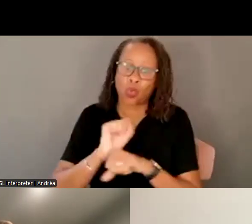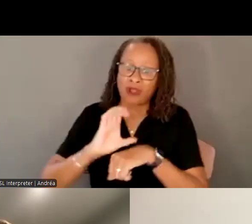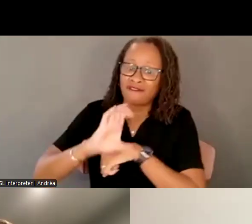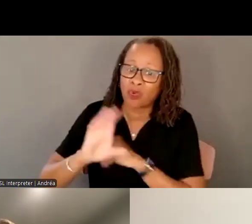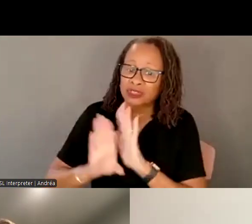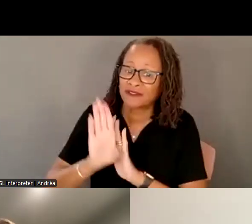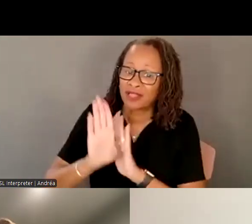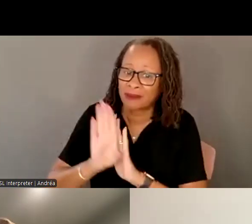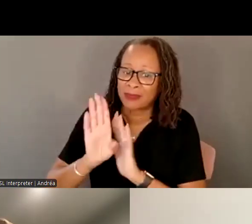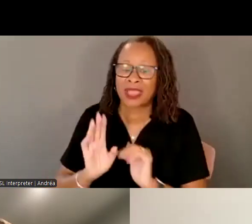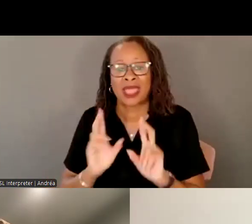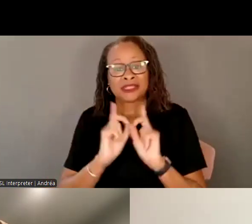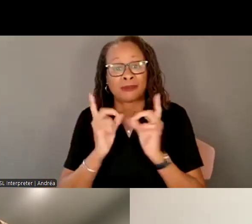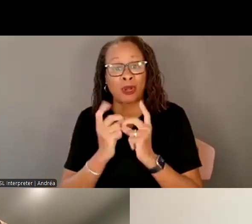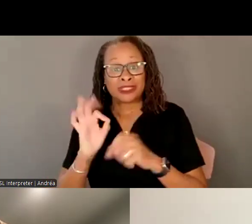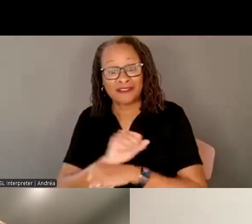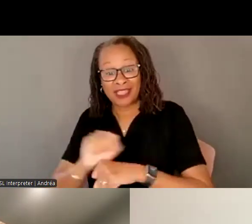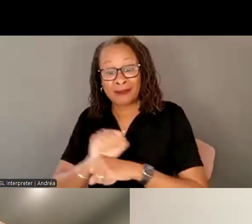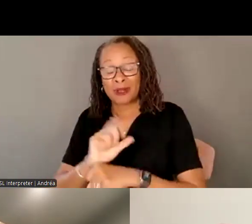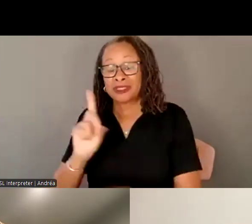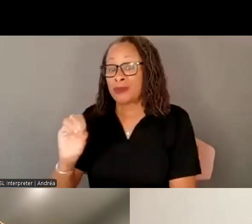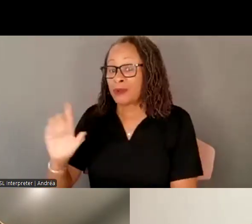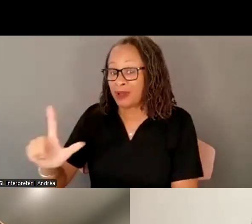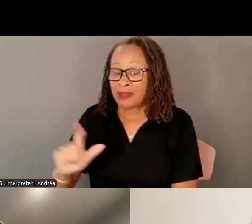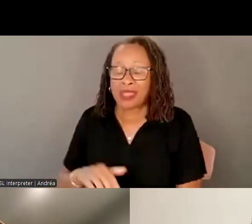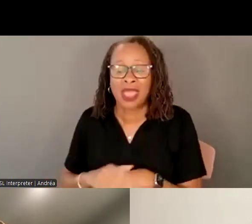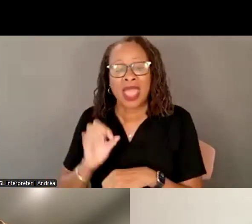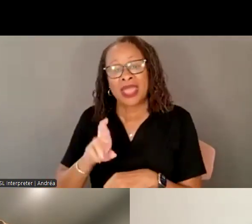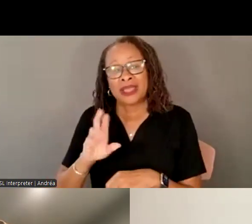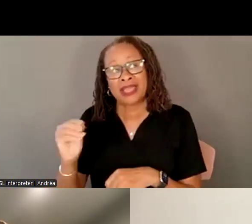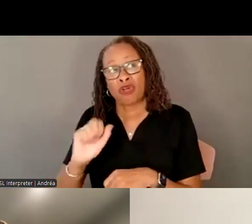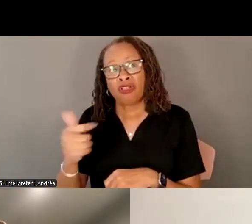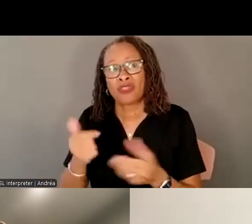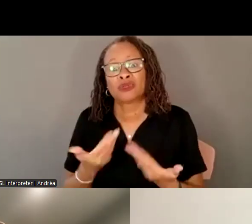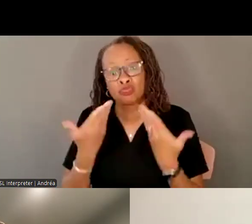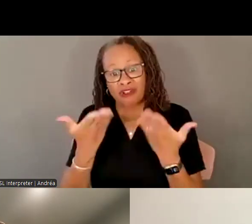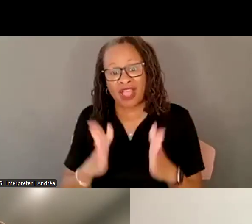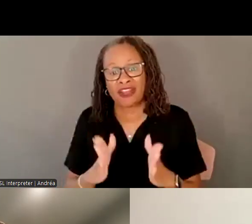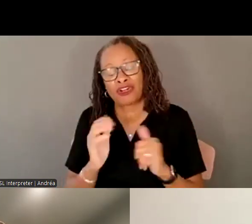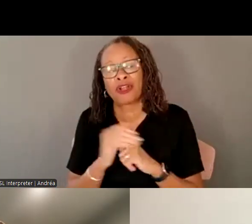departments of labor, all of these, and then provider agencies, all of them are looking for partnerships.